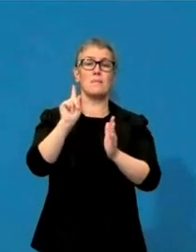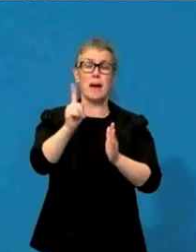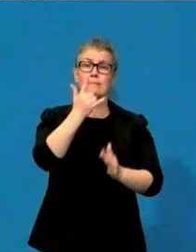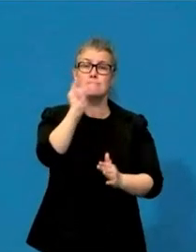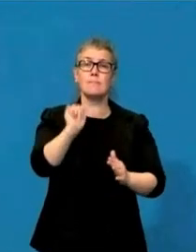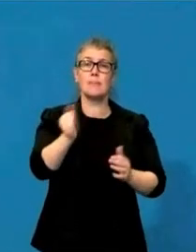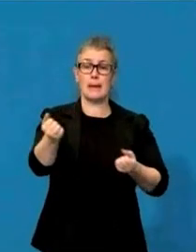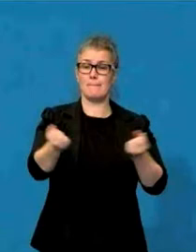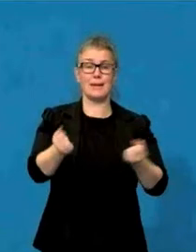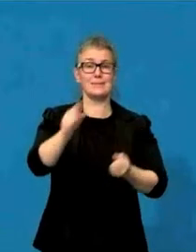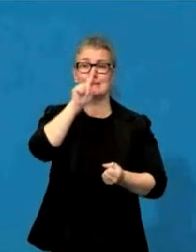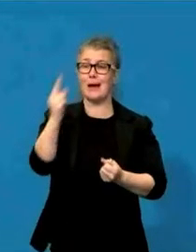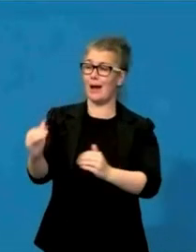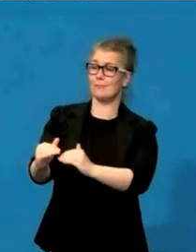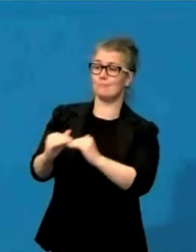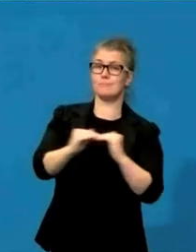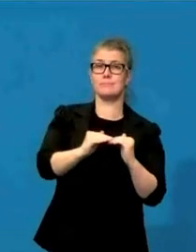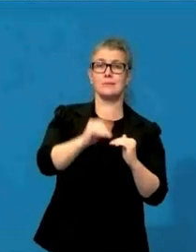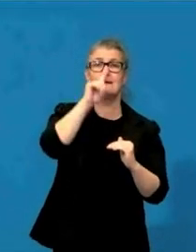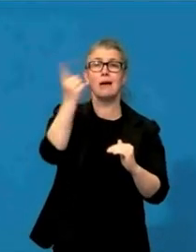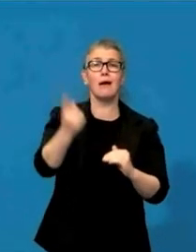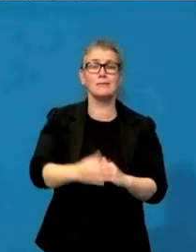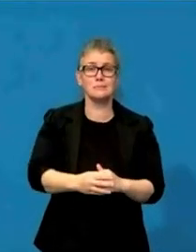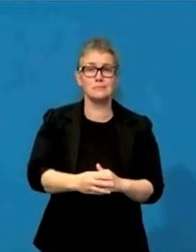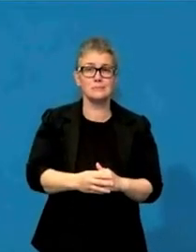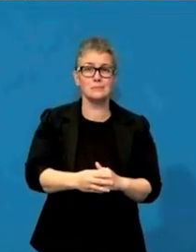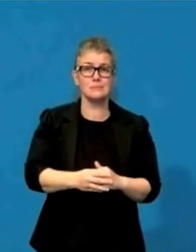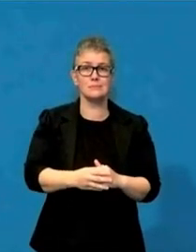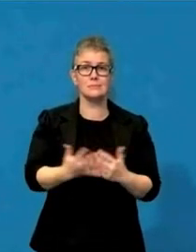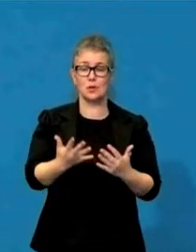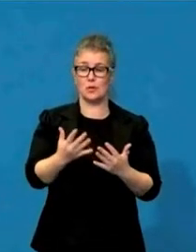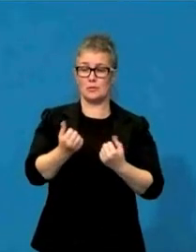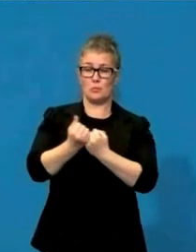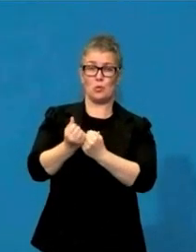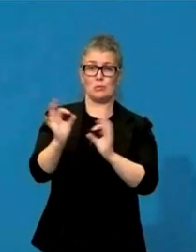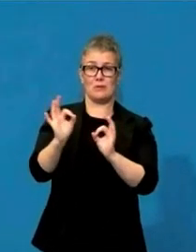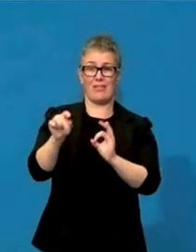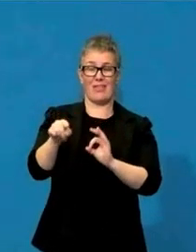So, they haven't been able to support in that area. We have a lack of services in town as well.